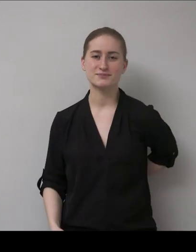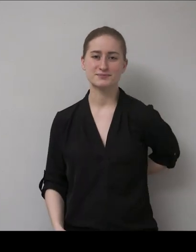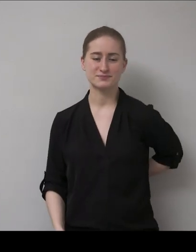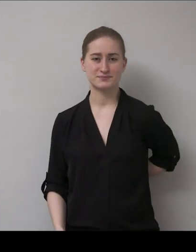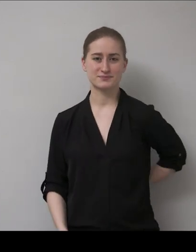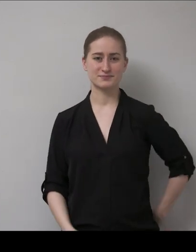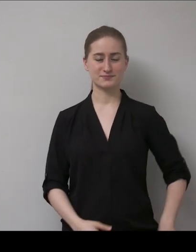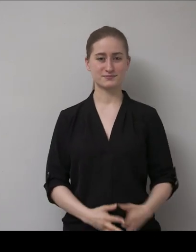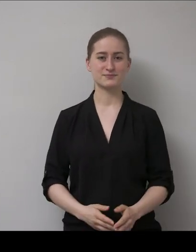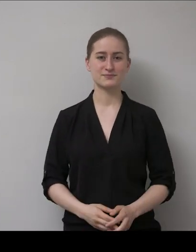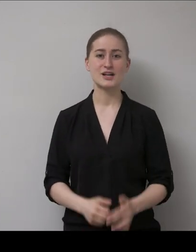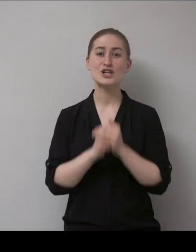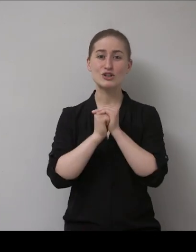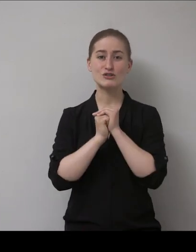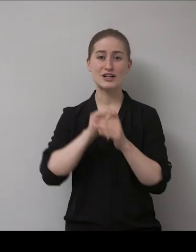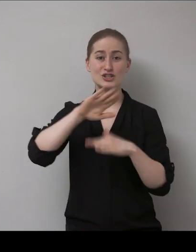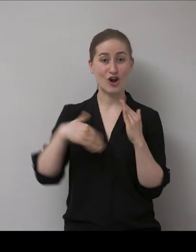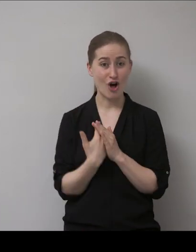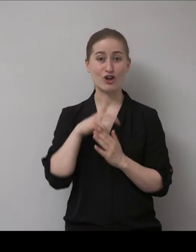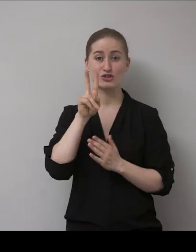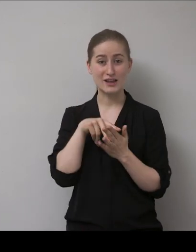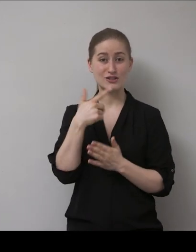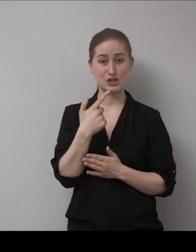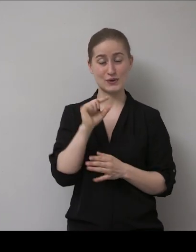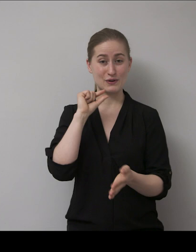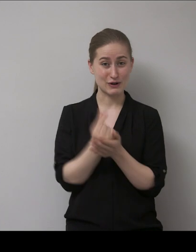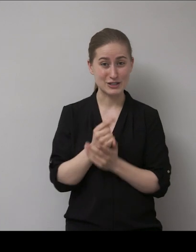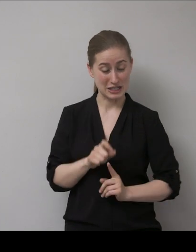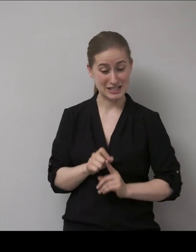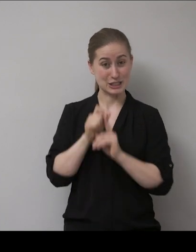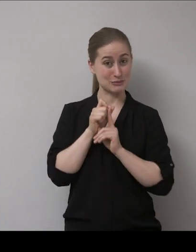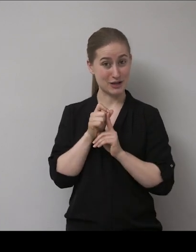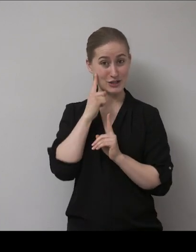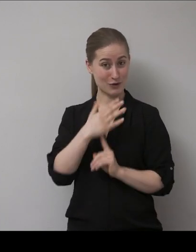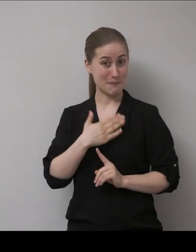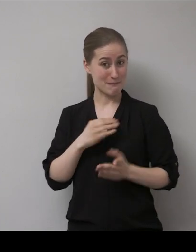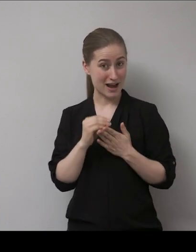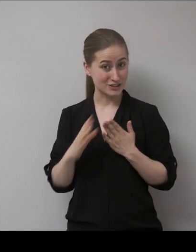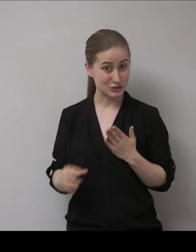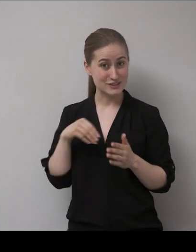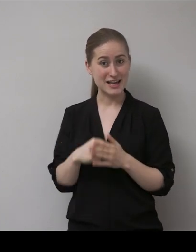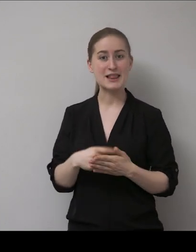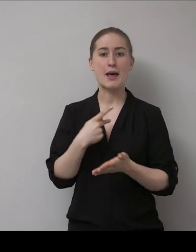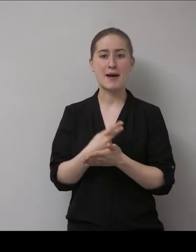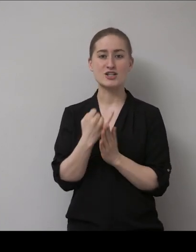Congratulations to all 2021 graduates, especially to my students in the master of arts degree